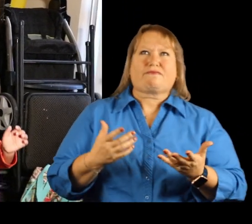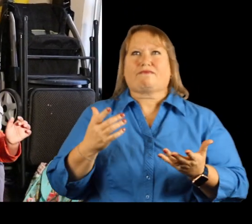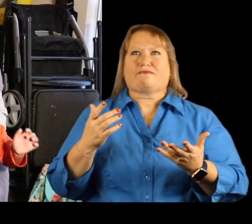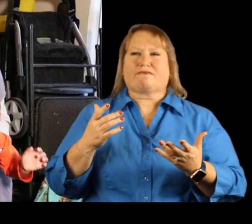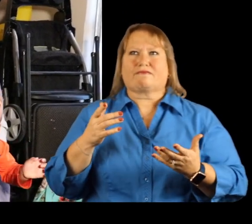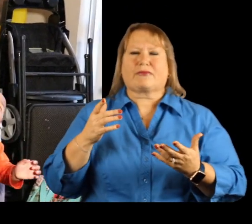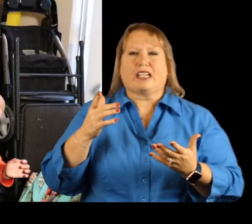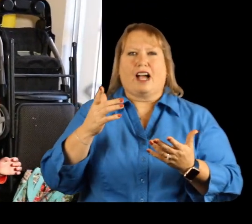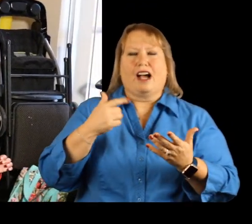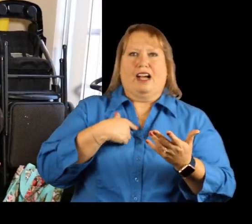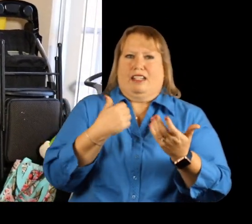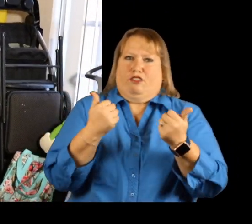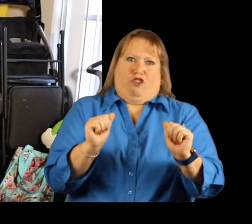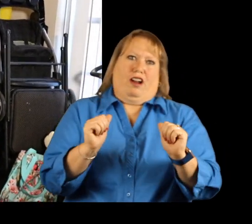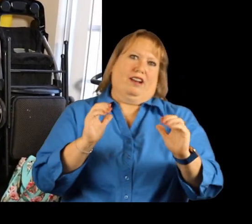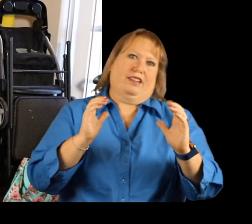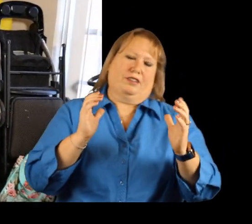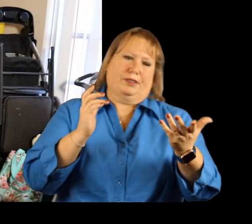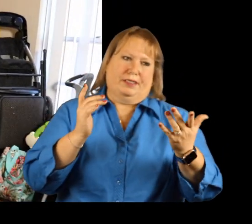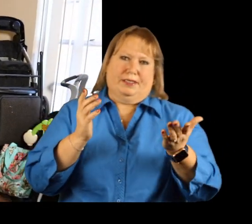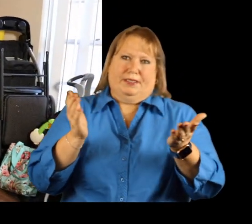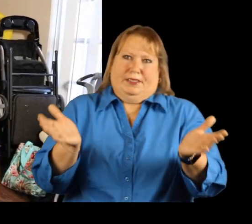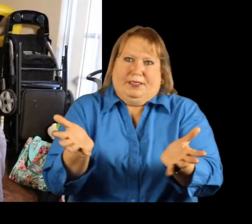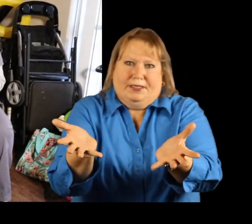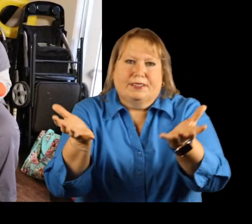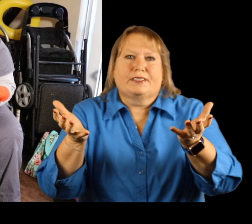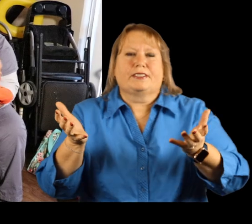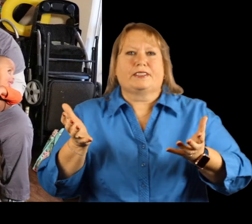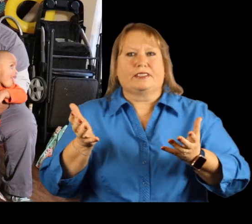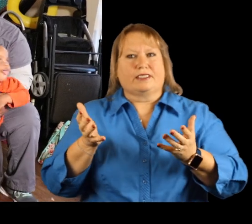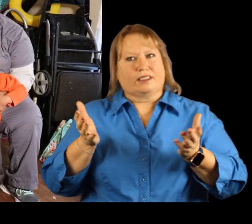Even though I understand what he is saying I just try to encourage him